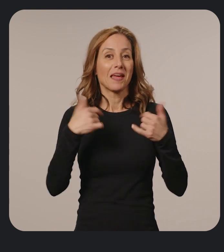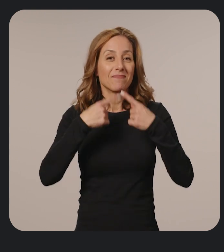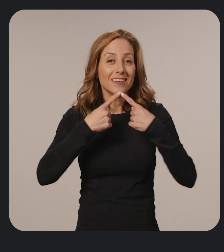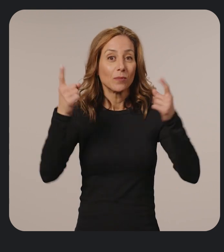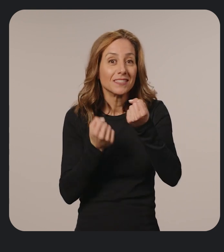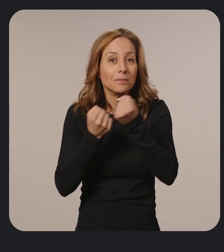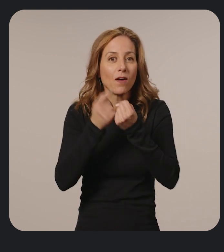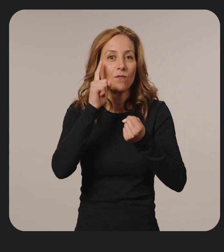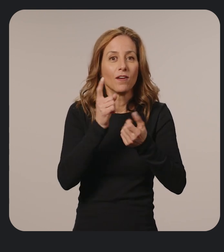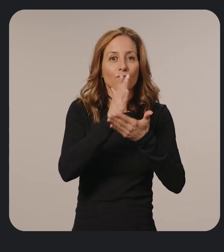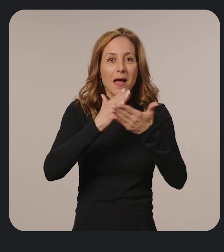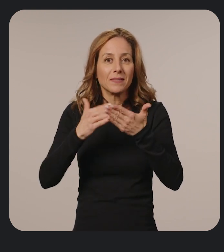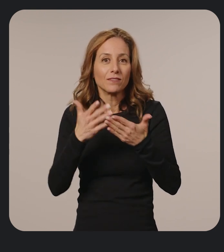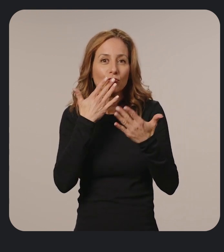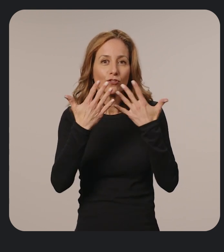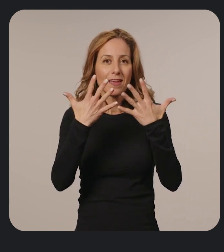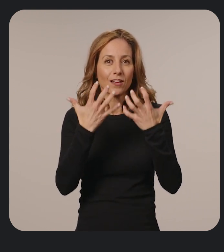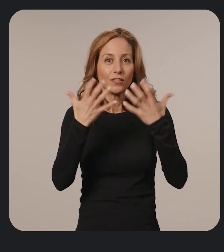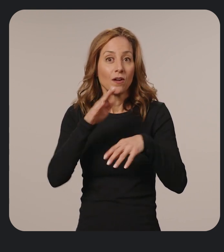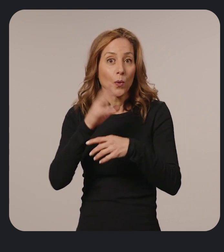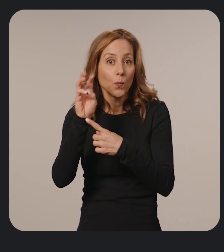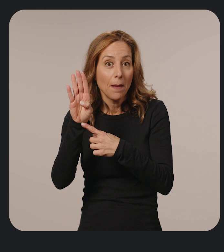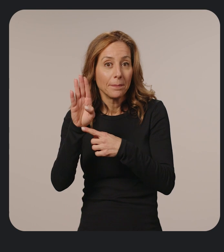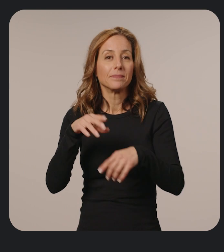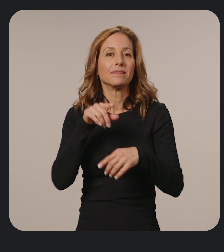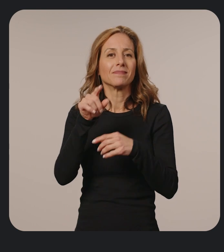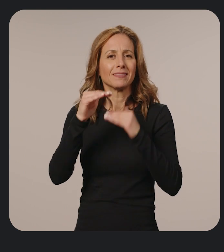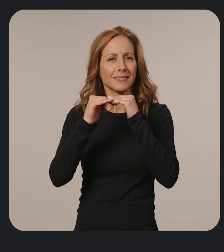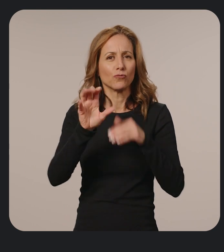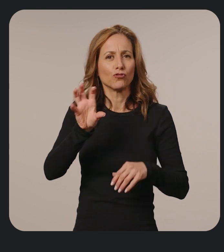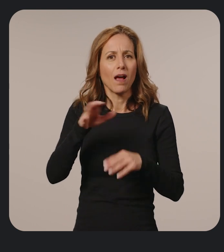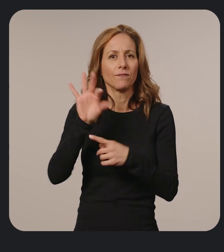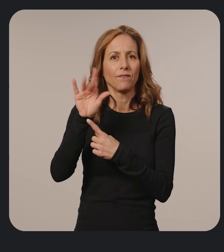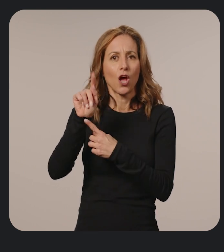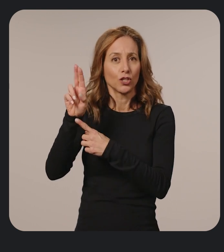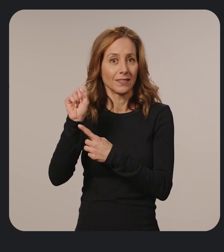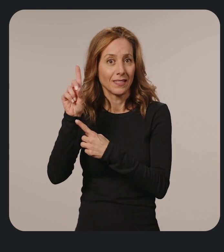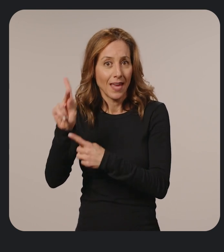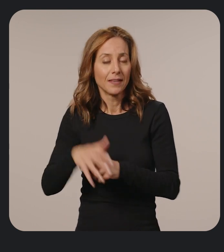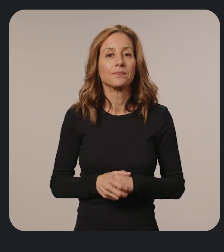Today, we're announcing support for Fragment Shaders on the web in the stable channel of the Flutter SDK.